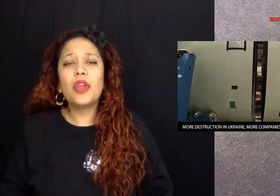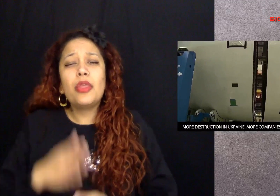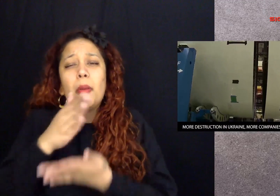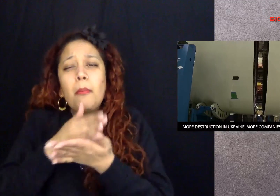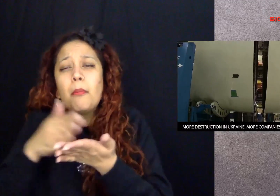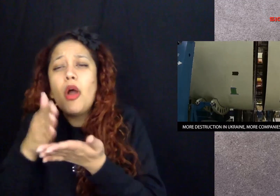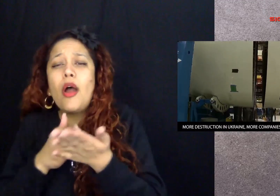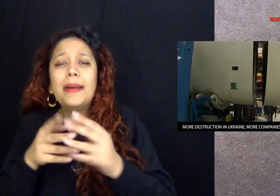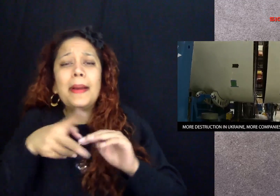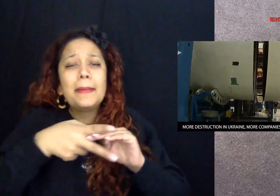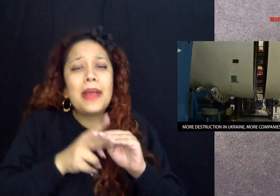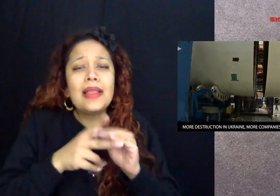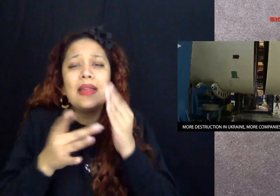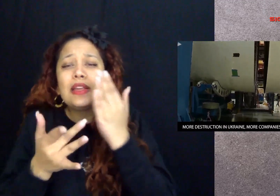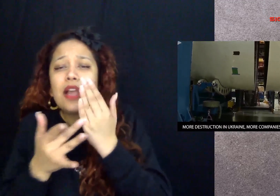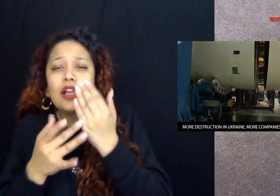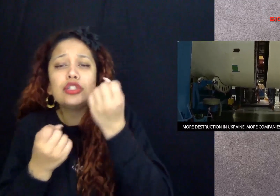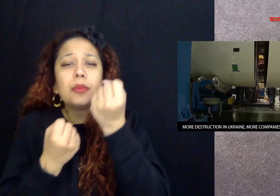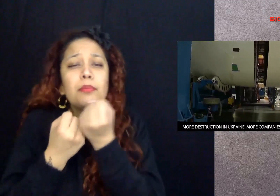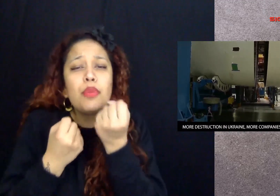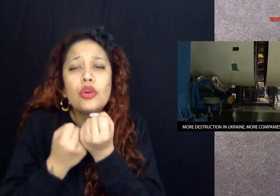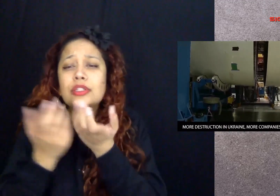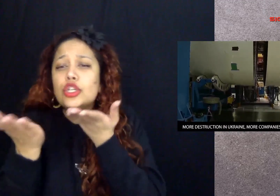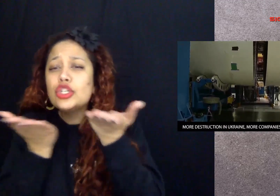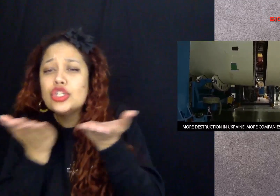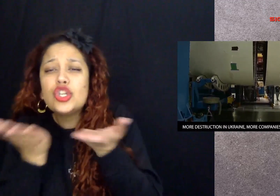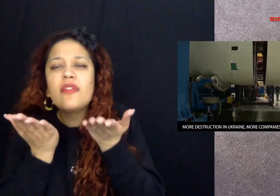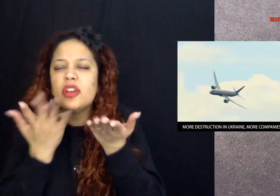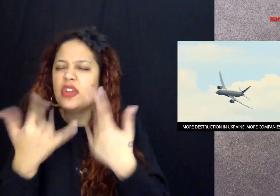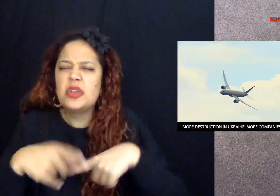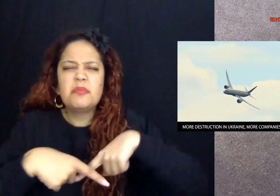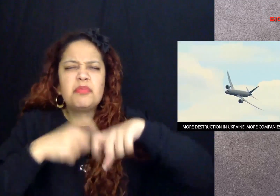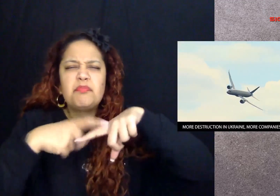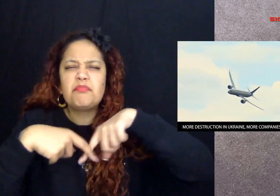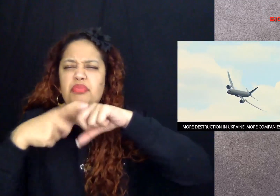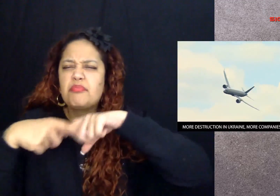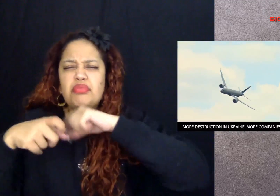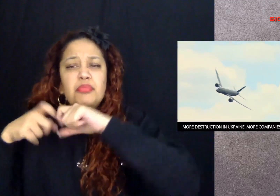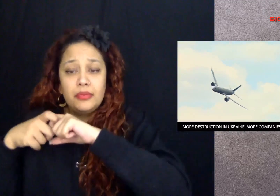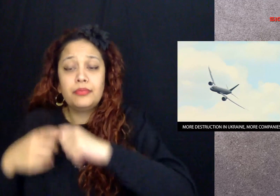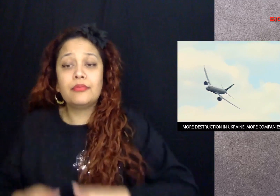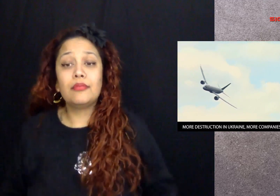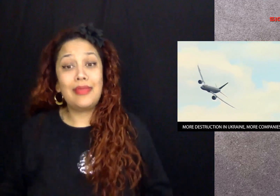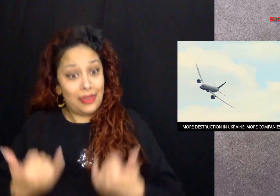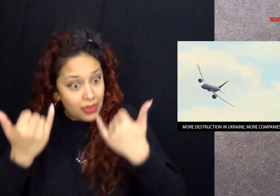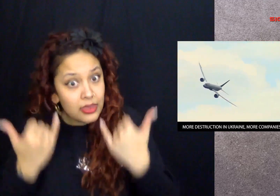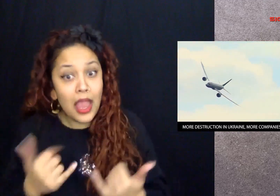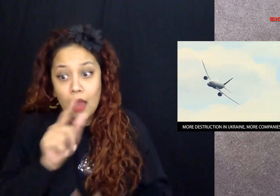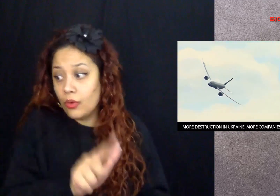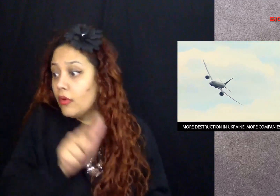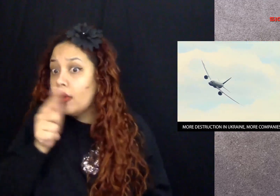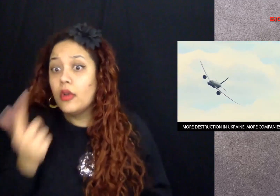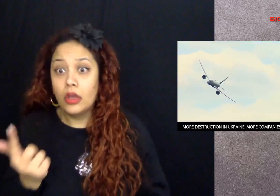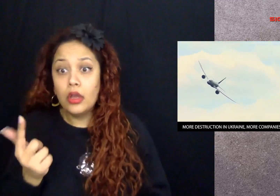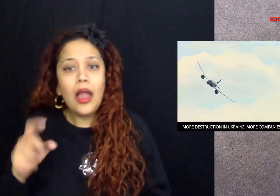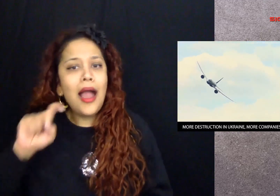Boeing is suspending operations in Moscow and parts maintenance and technical support services